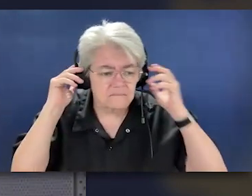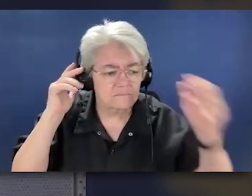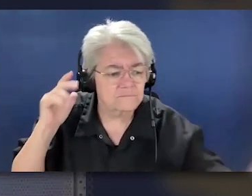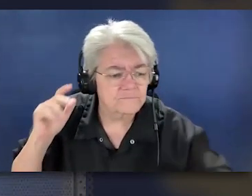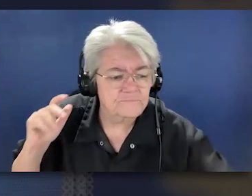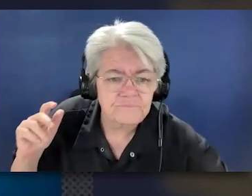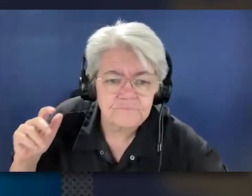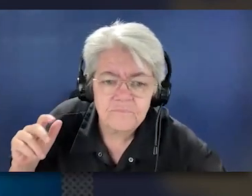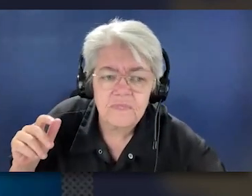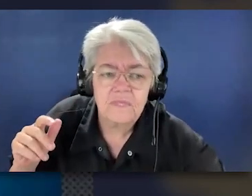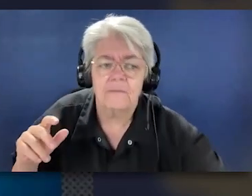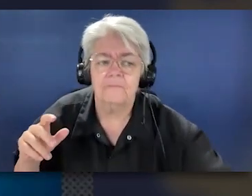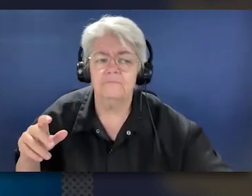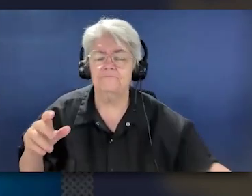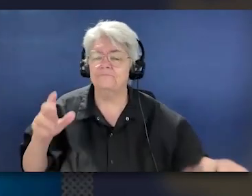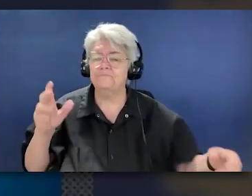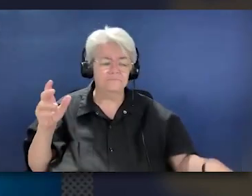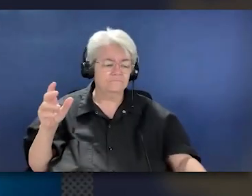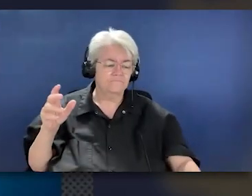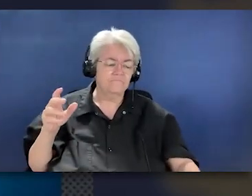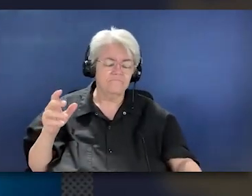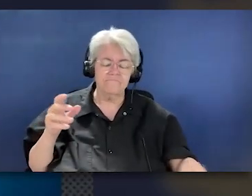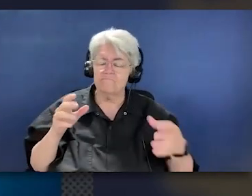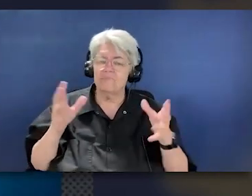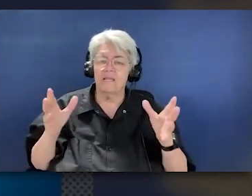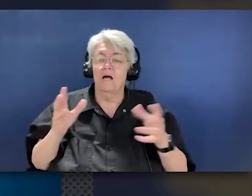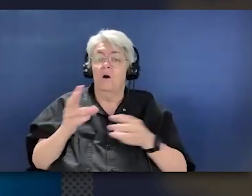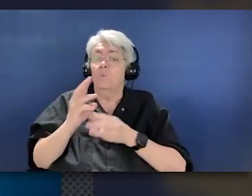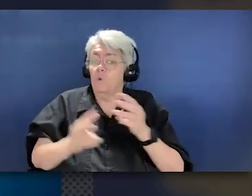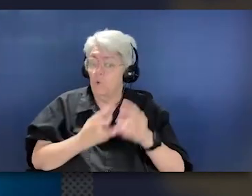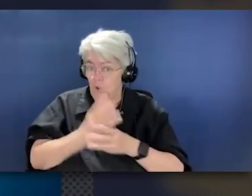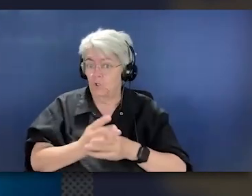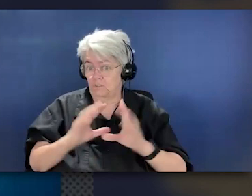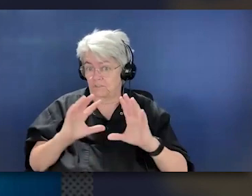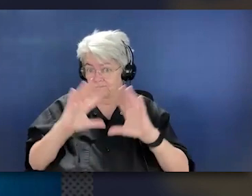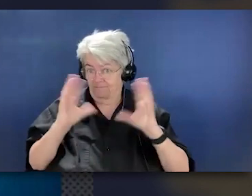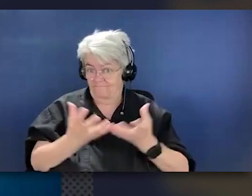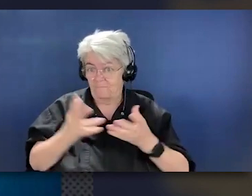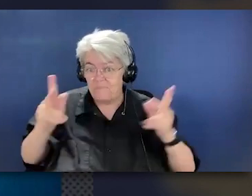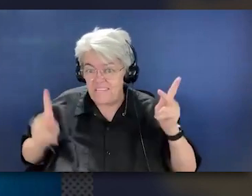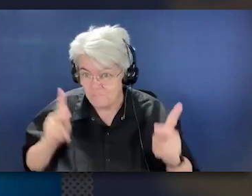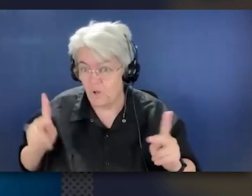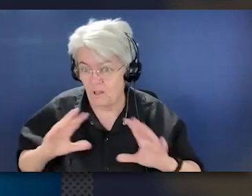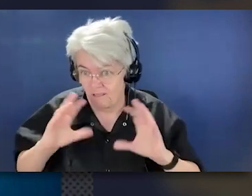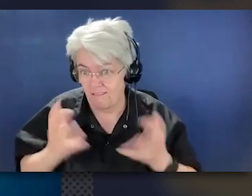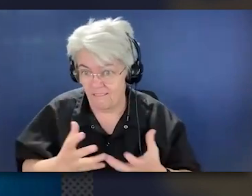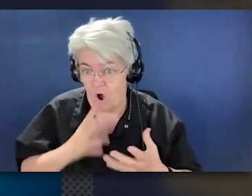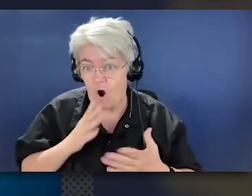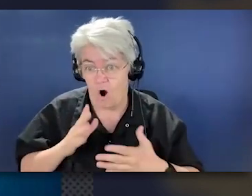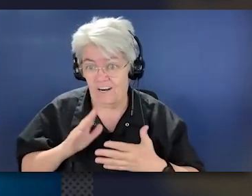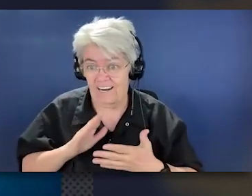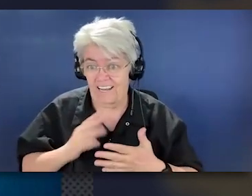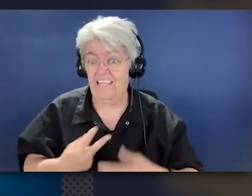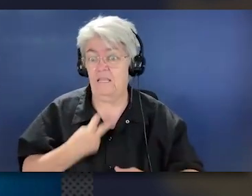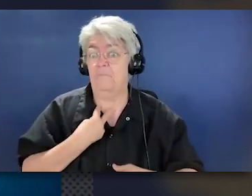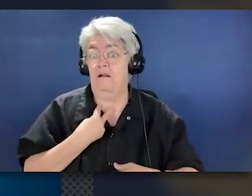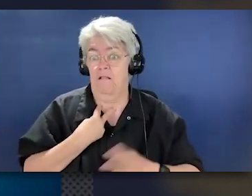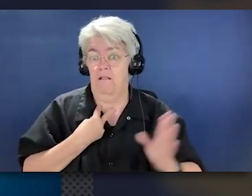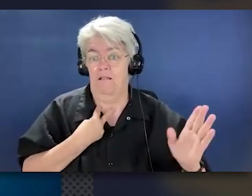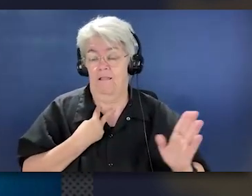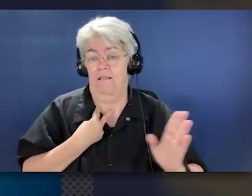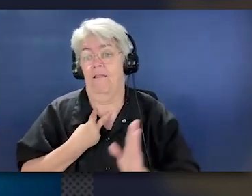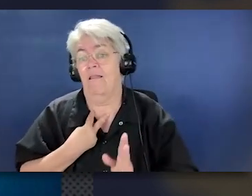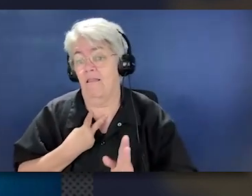reality, I think, is that we are in the middle—our institutions are stuck in the middle of a business